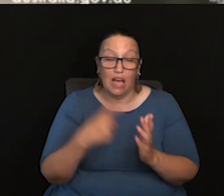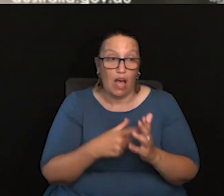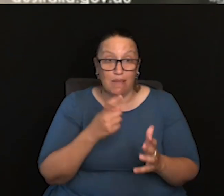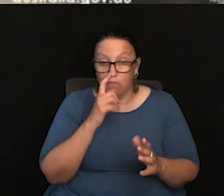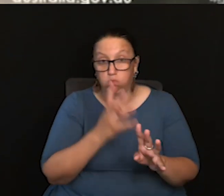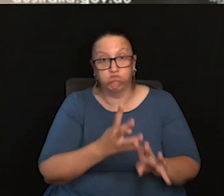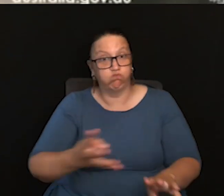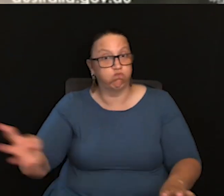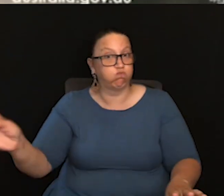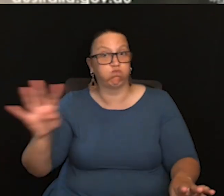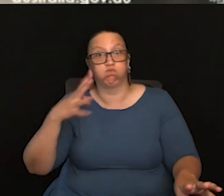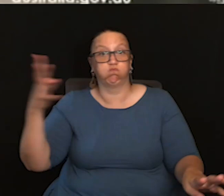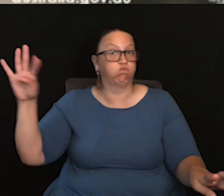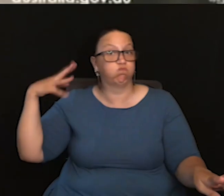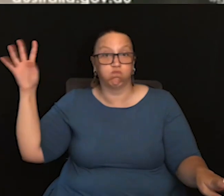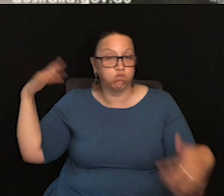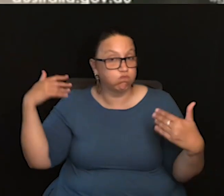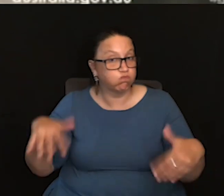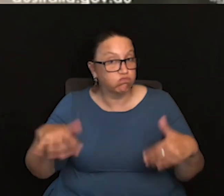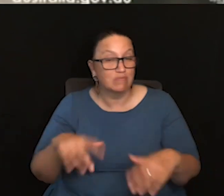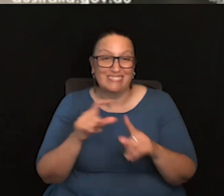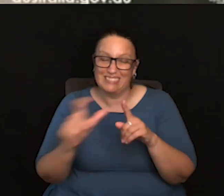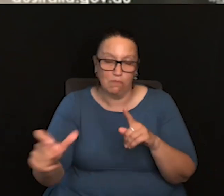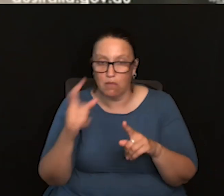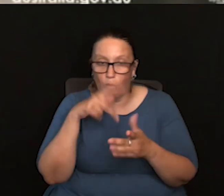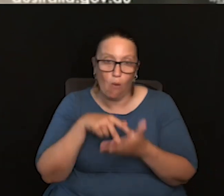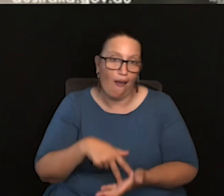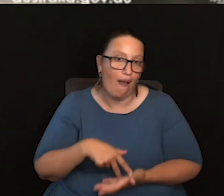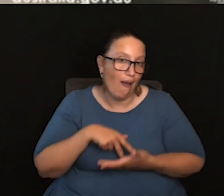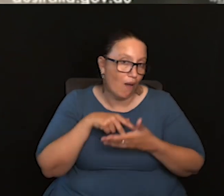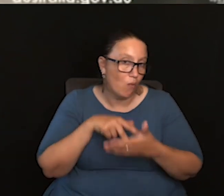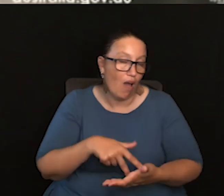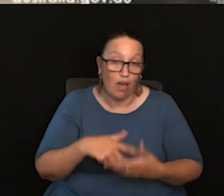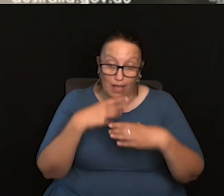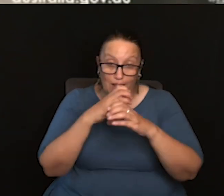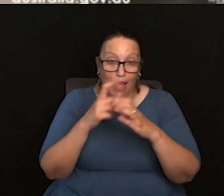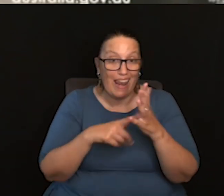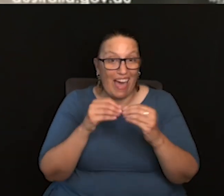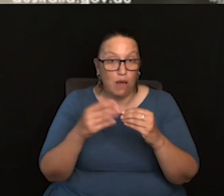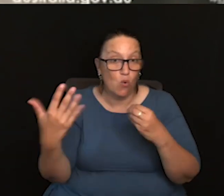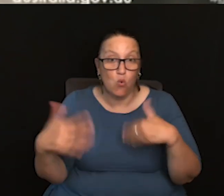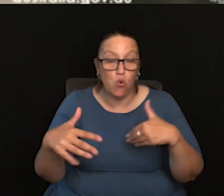and were able to stand up, to be fair to them, very, very quickly the self reporting.